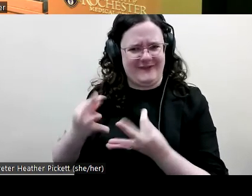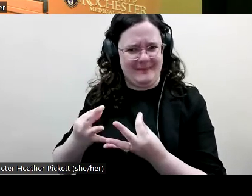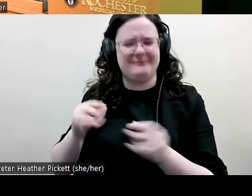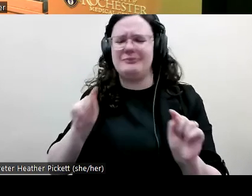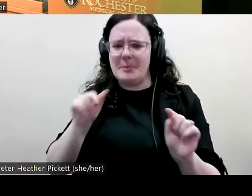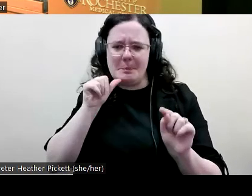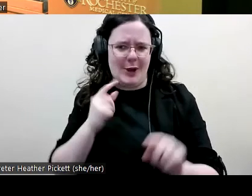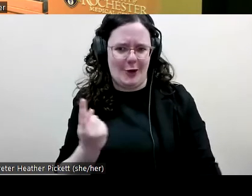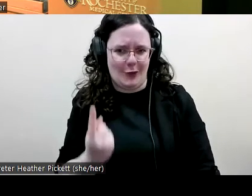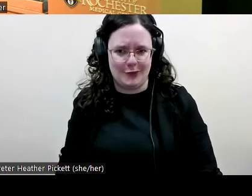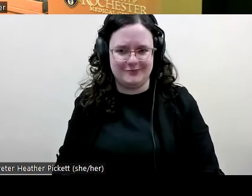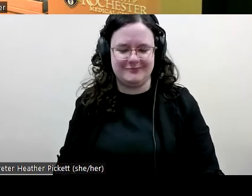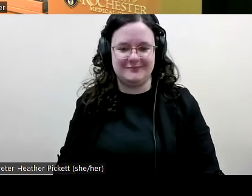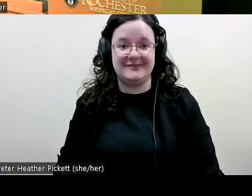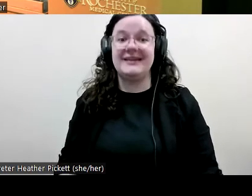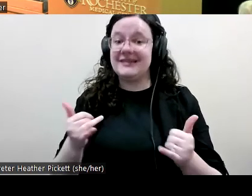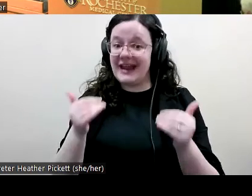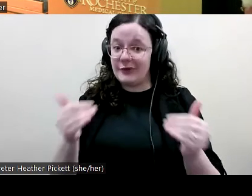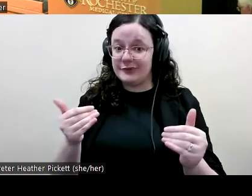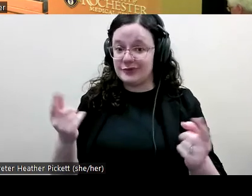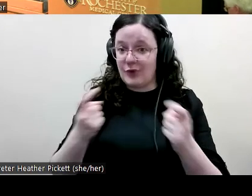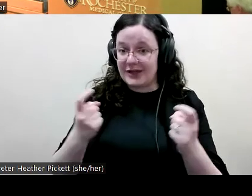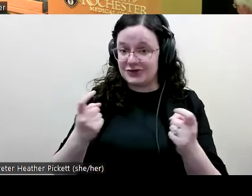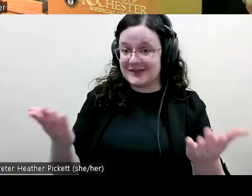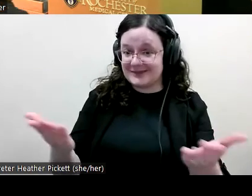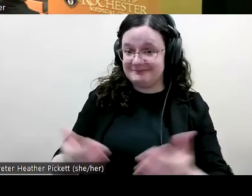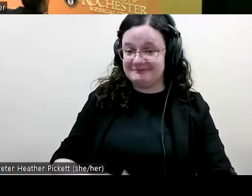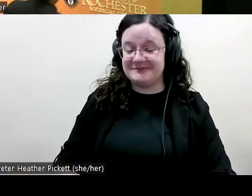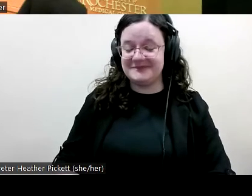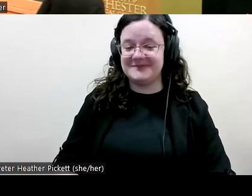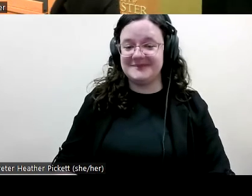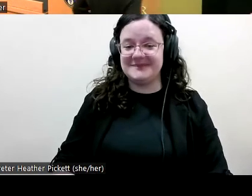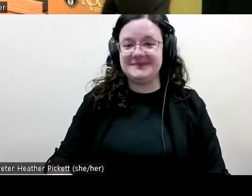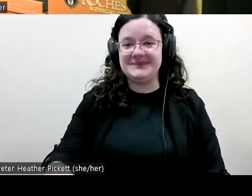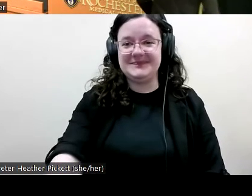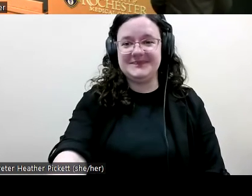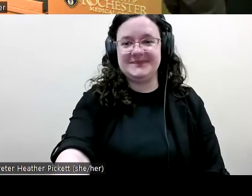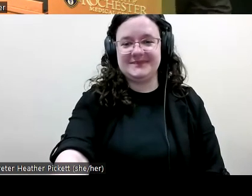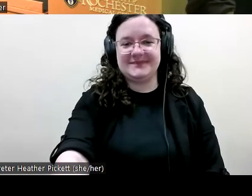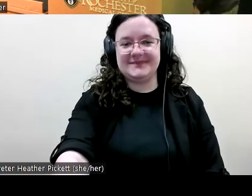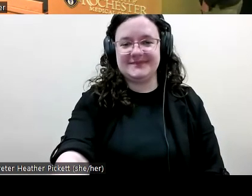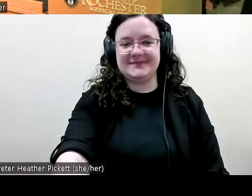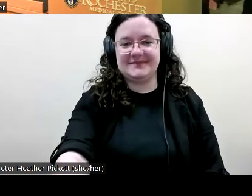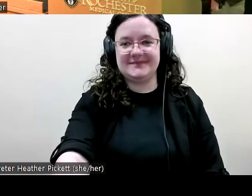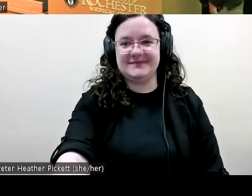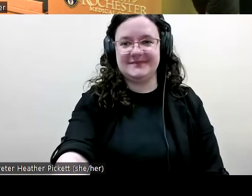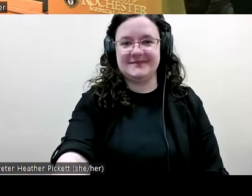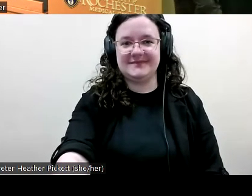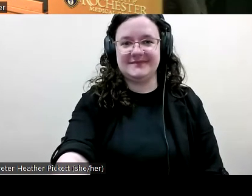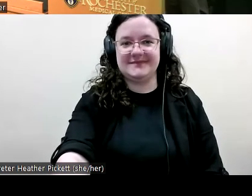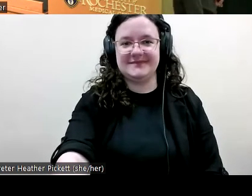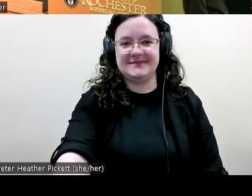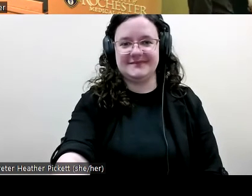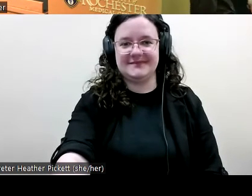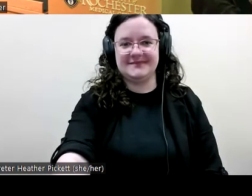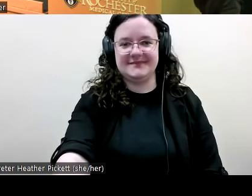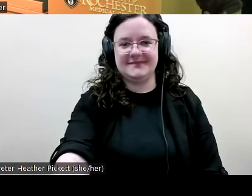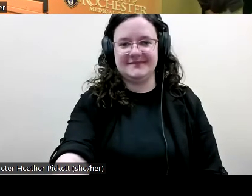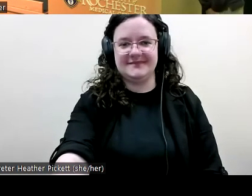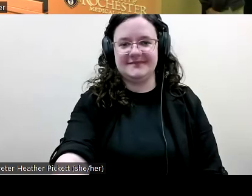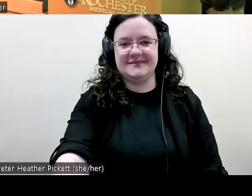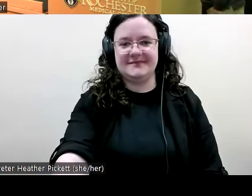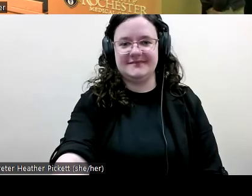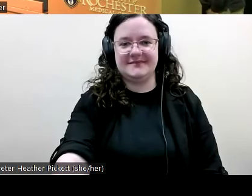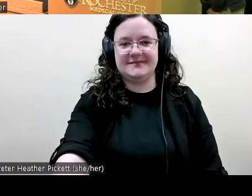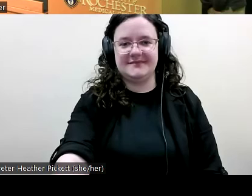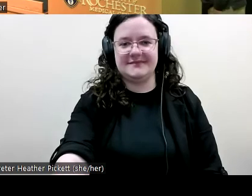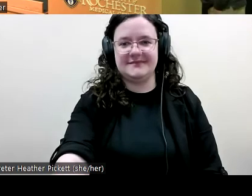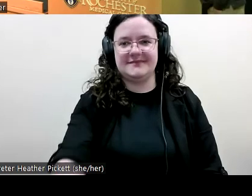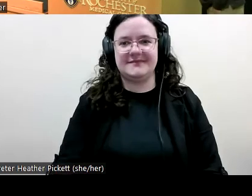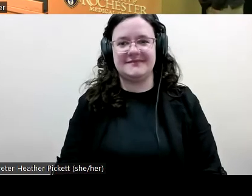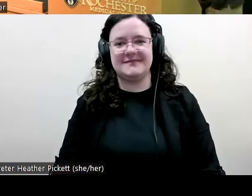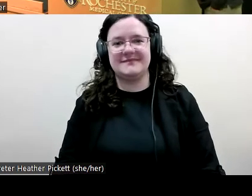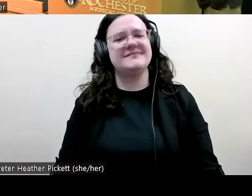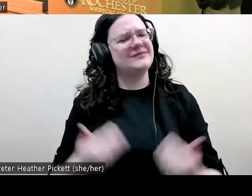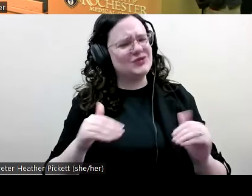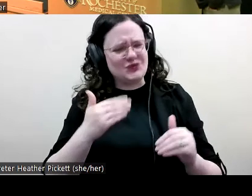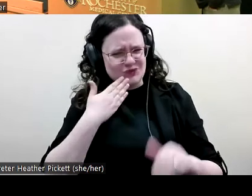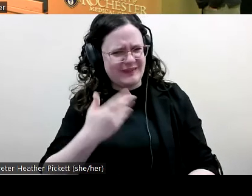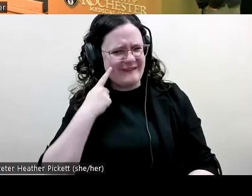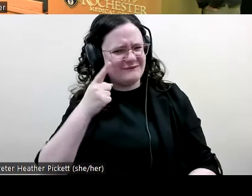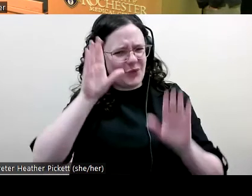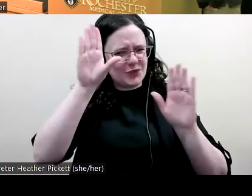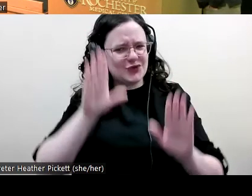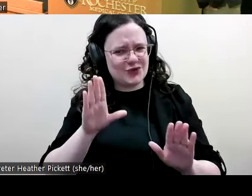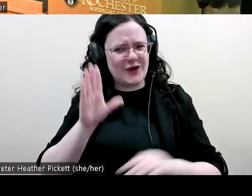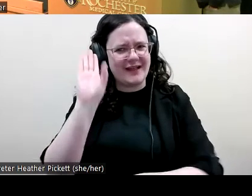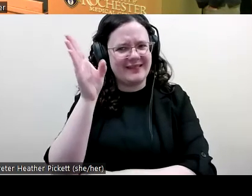questions thanks for an excellent lecture and for raising our awareness of the critical